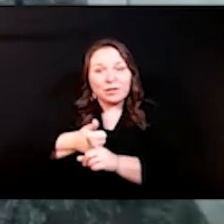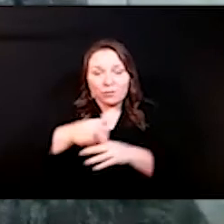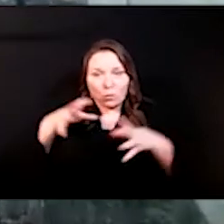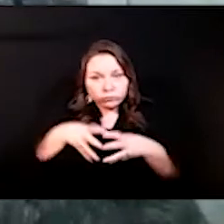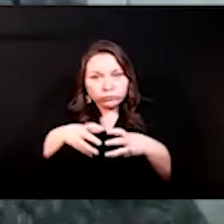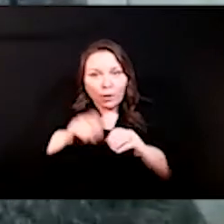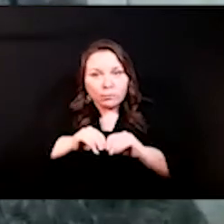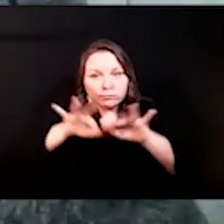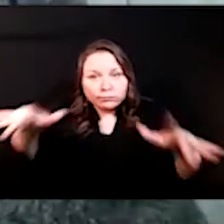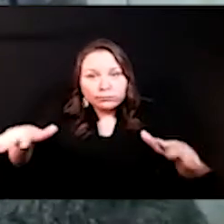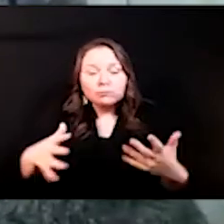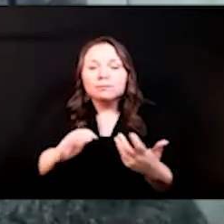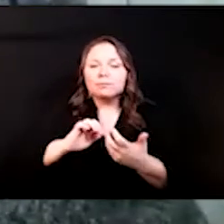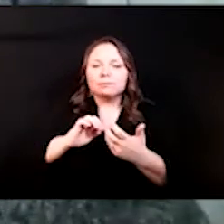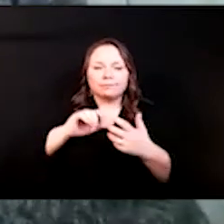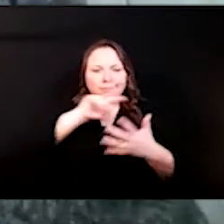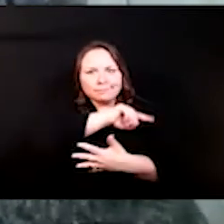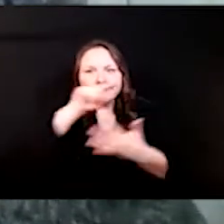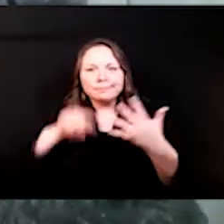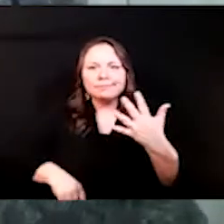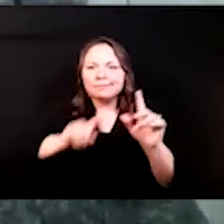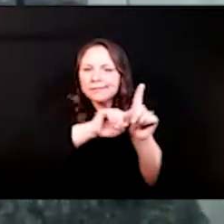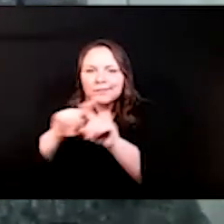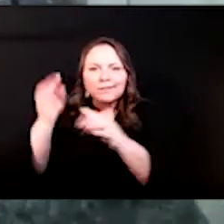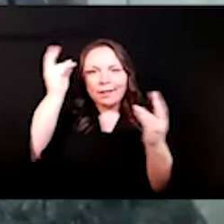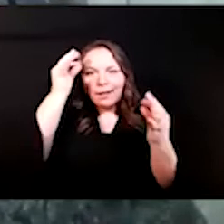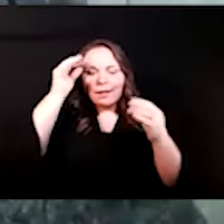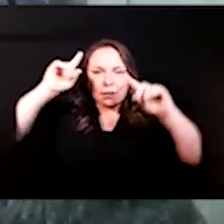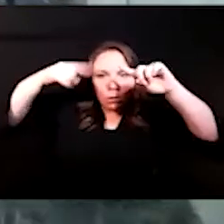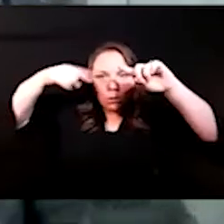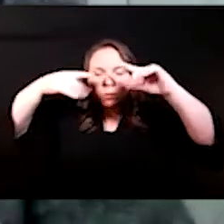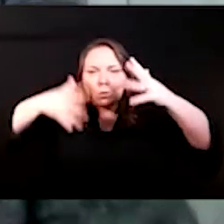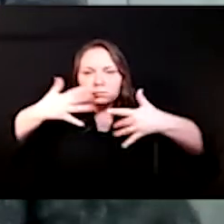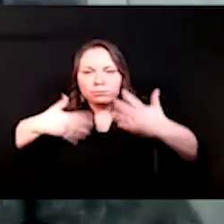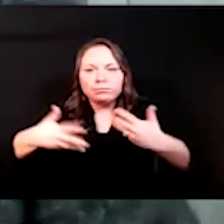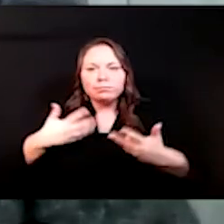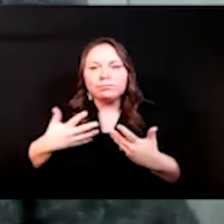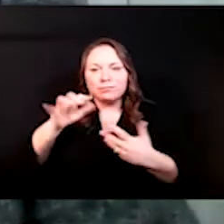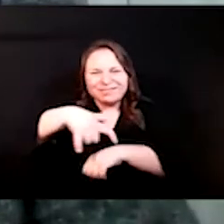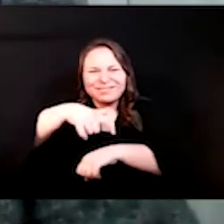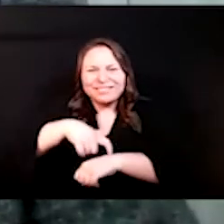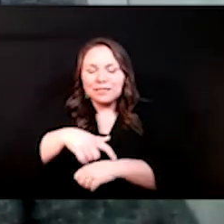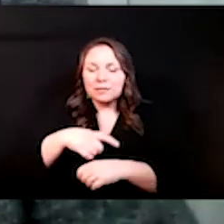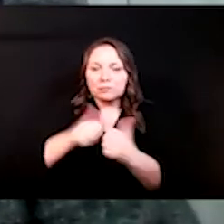VIRUS SPREAD AND PANDEMIC? SO THERE WERE A LOT OF DIFFERENT KIND OF THOUGHTS RACING THROUGH MY HEAD IN TERMS OF